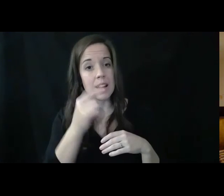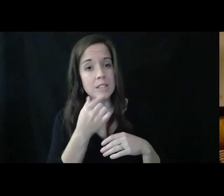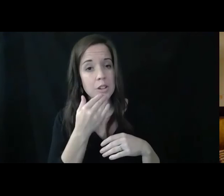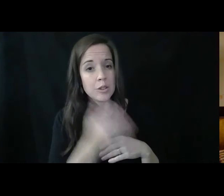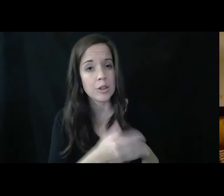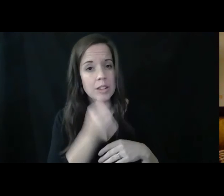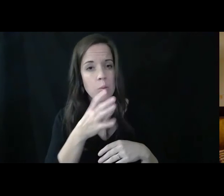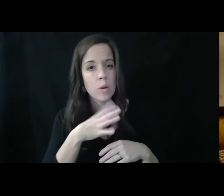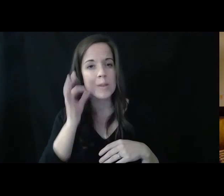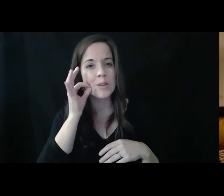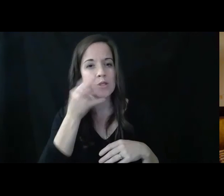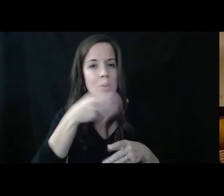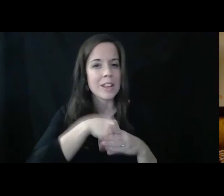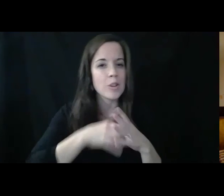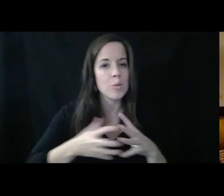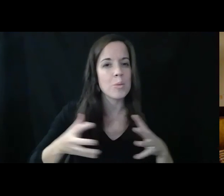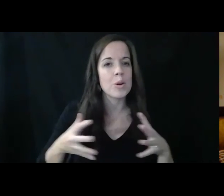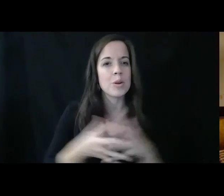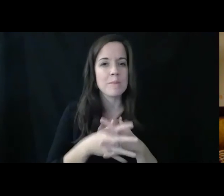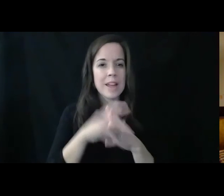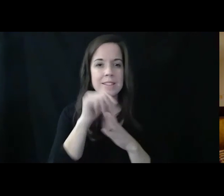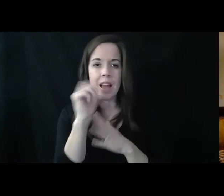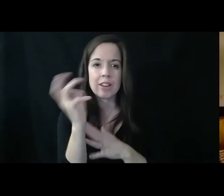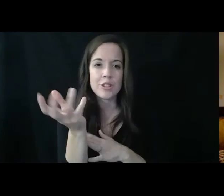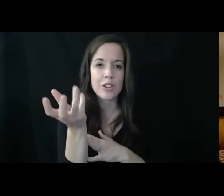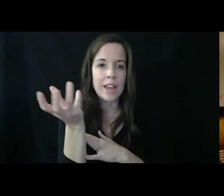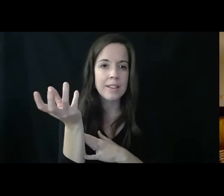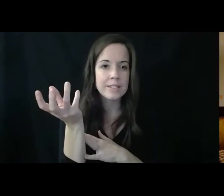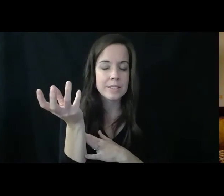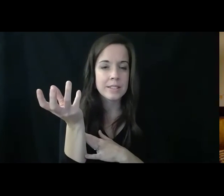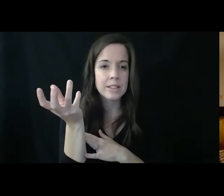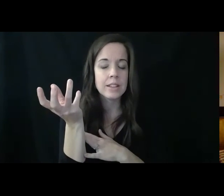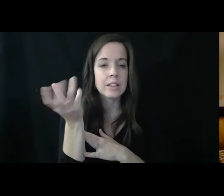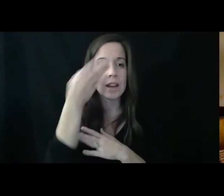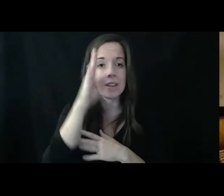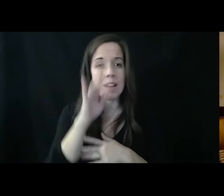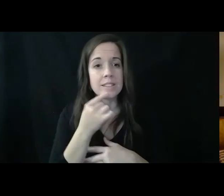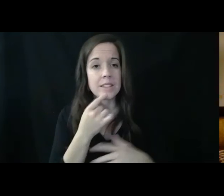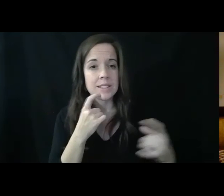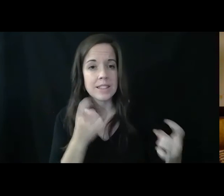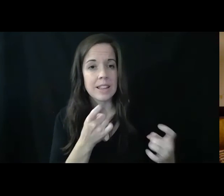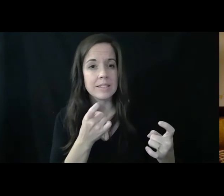in her womb and not in her hand And God said, sin And God did not say, forgive